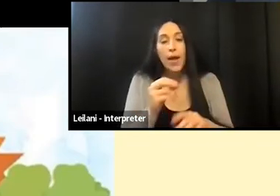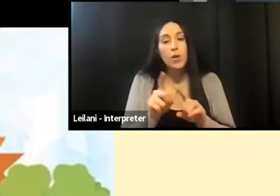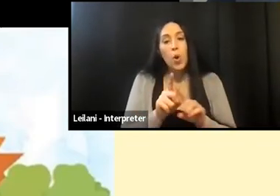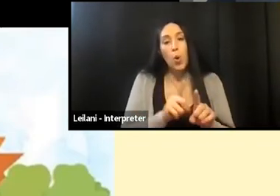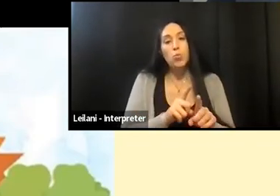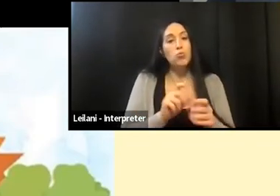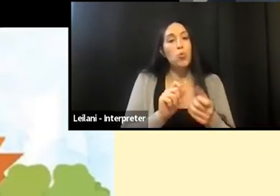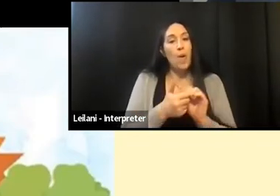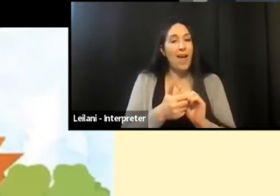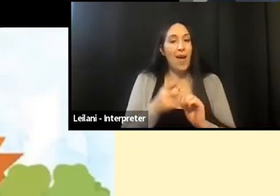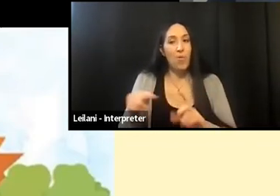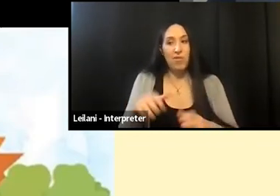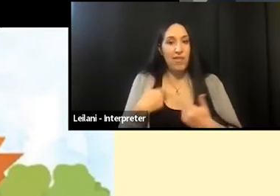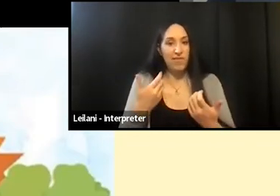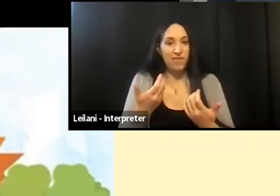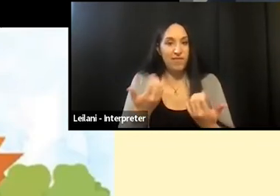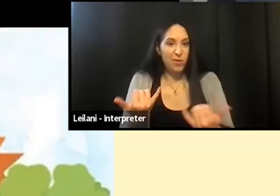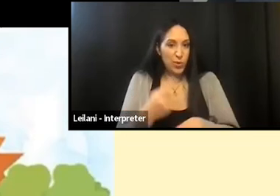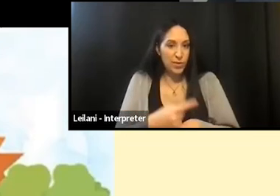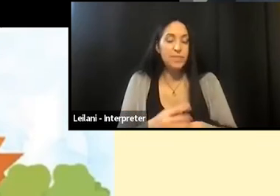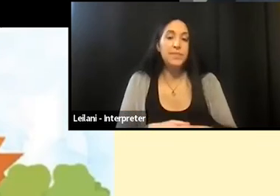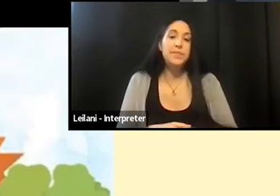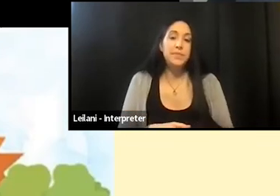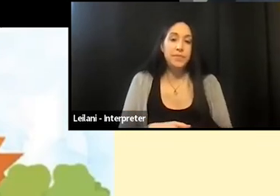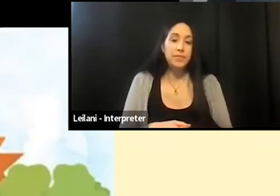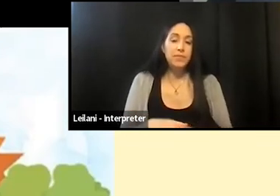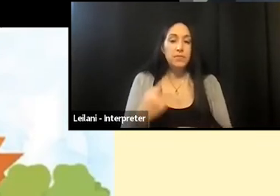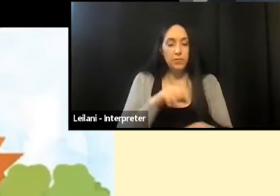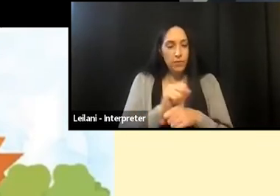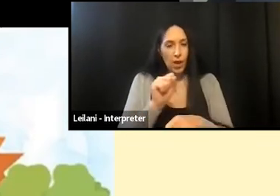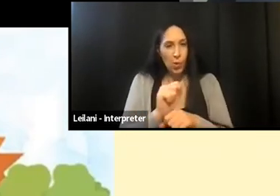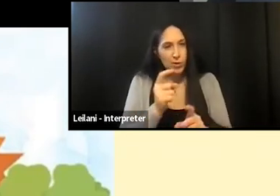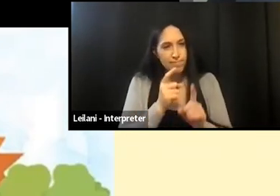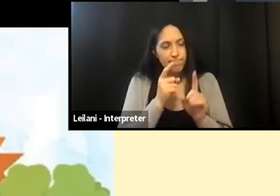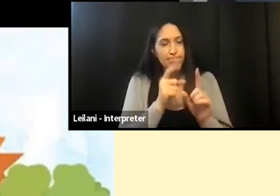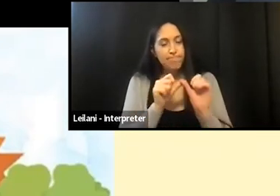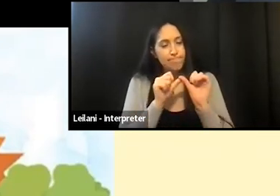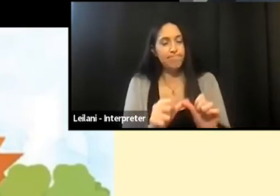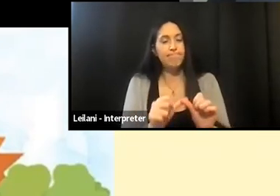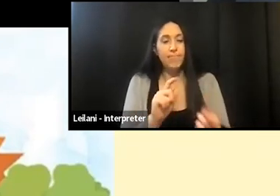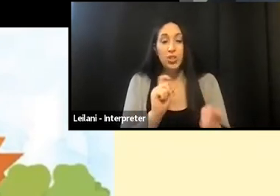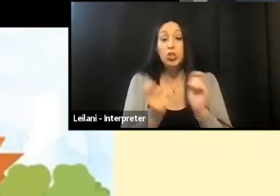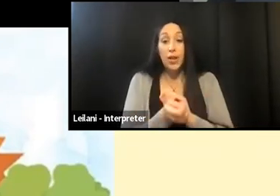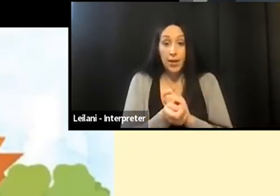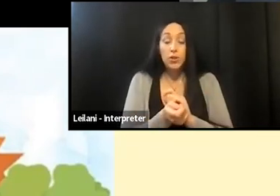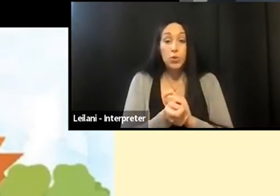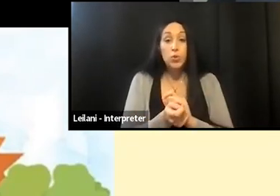And so we are working to maintain sustainable change to make sure that individuals of all ages